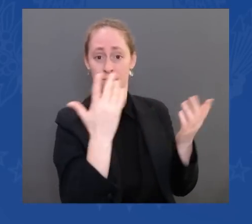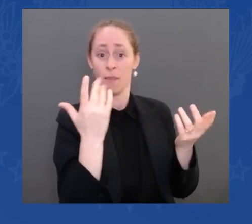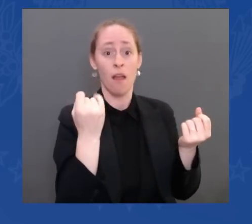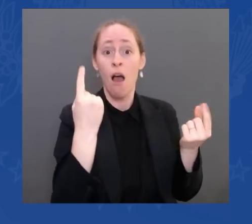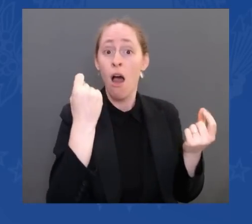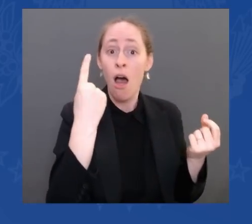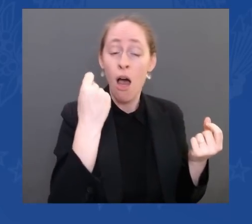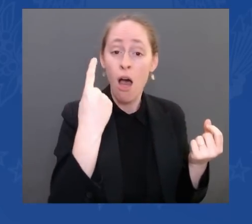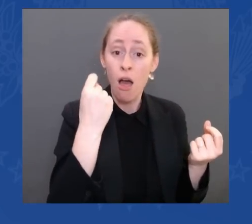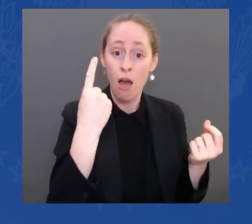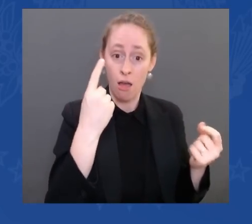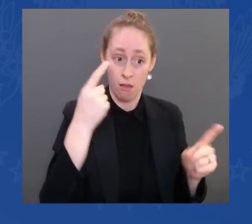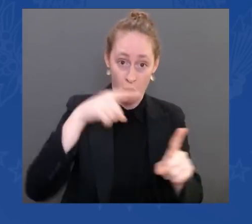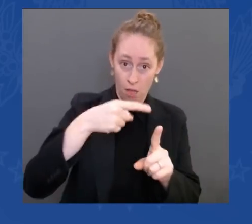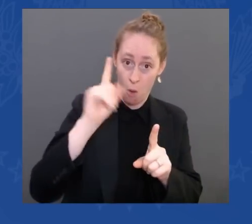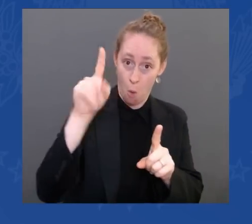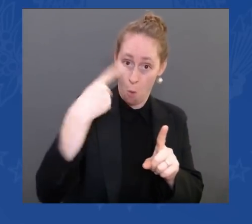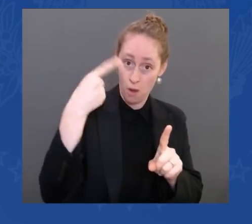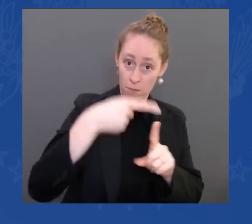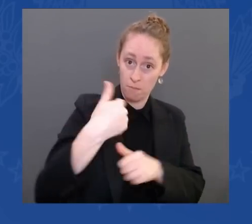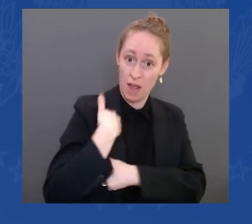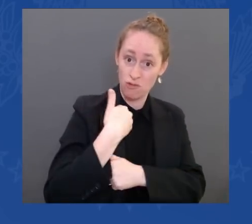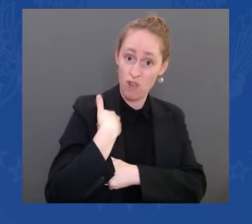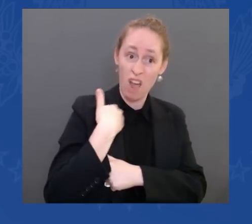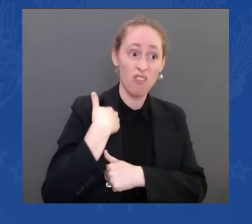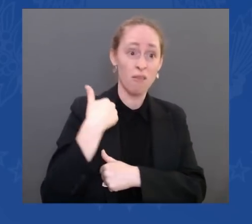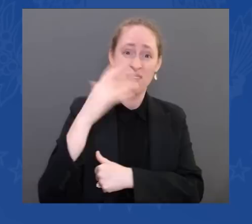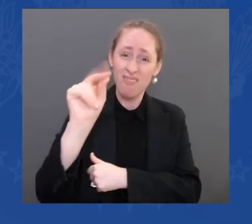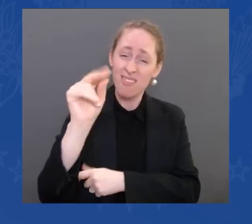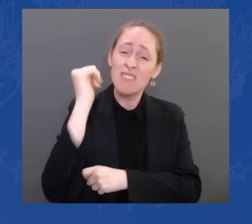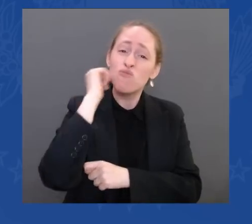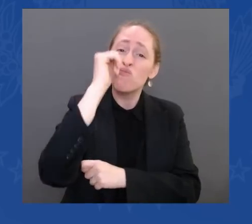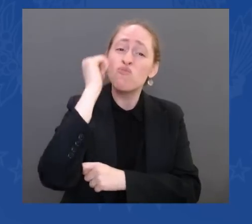people in the street, staying behind. A lot have gotten out -- 5 million --